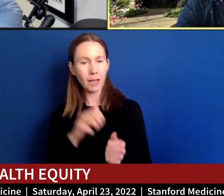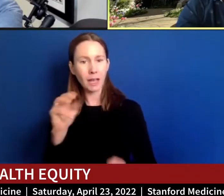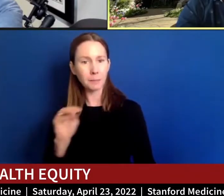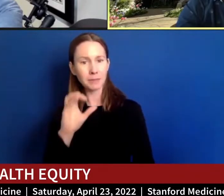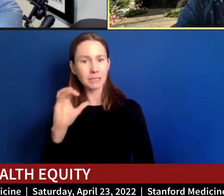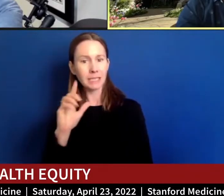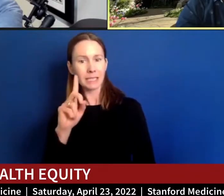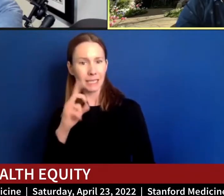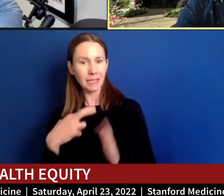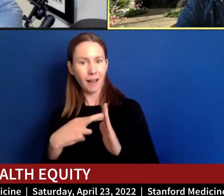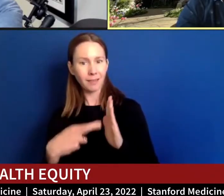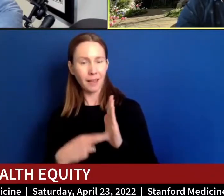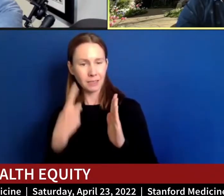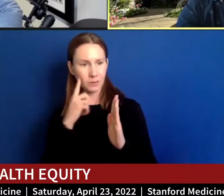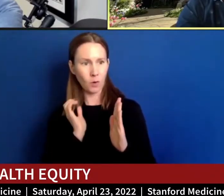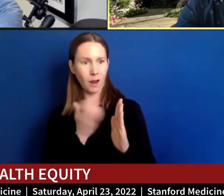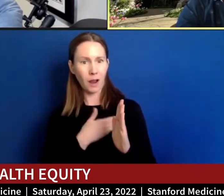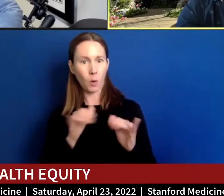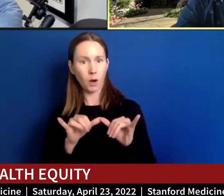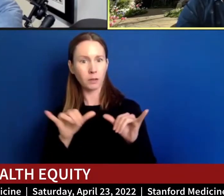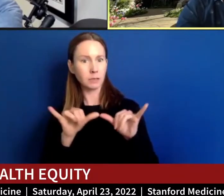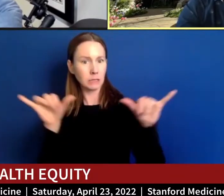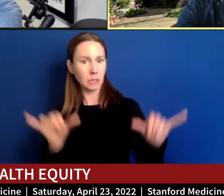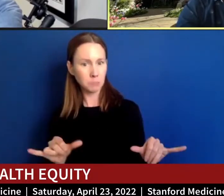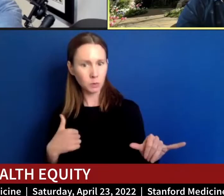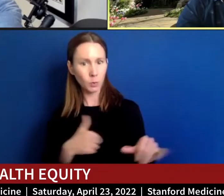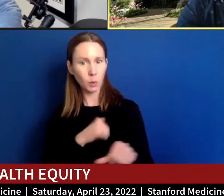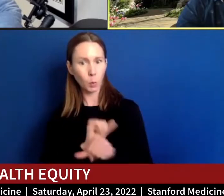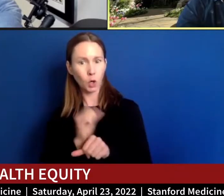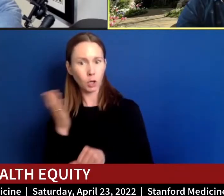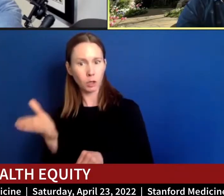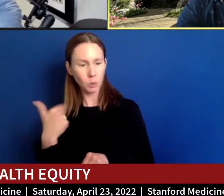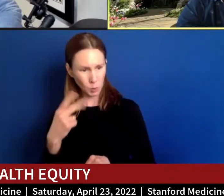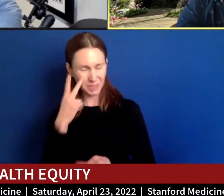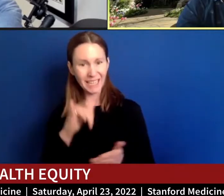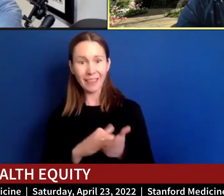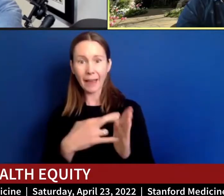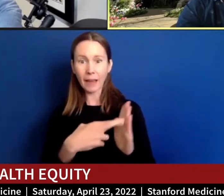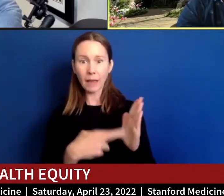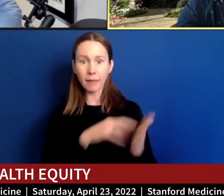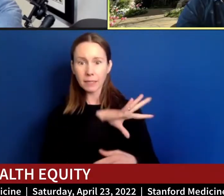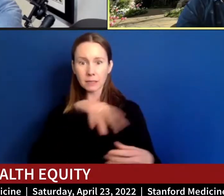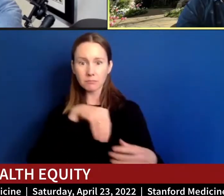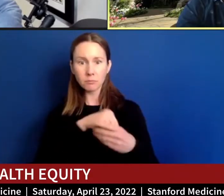we work for? Do you foresee these guidelines becoming incorporated into CMS, or J-CO [joint